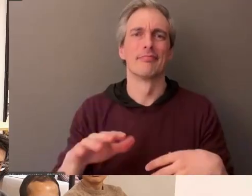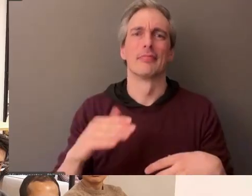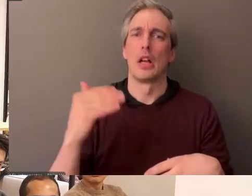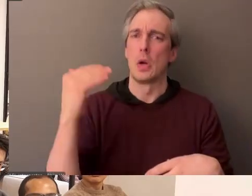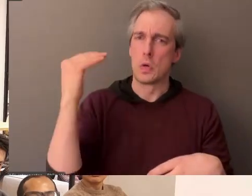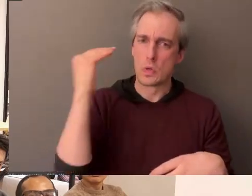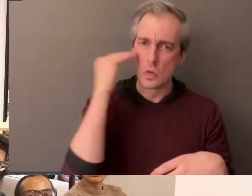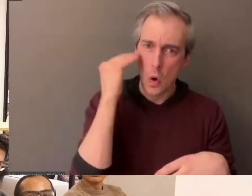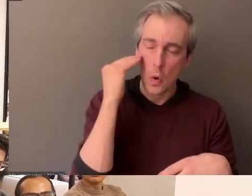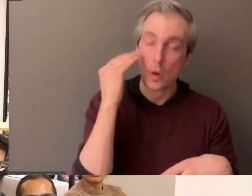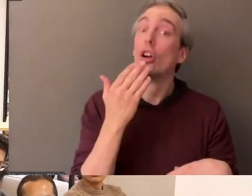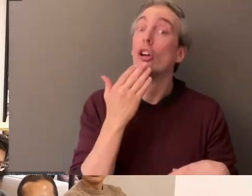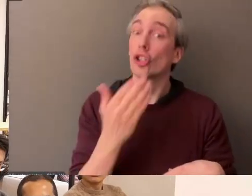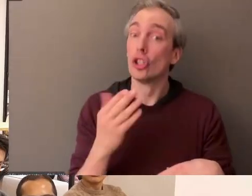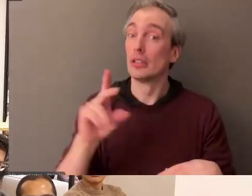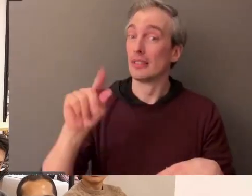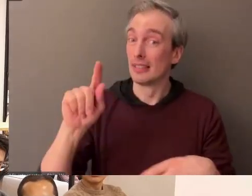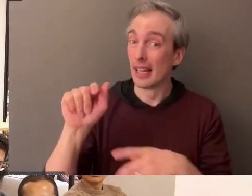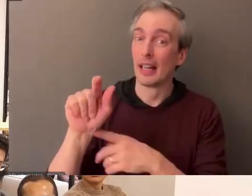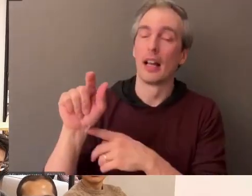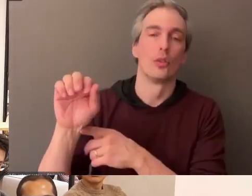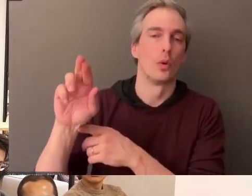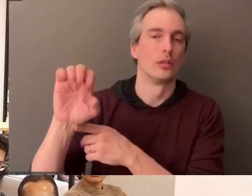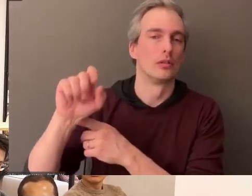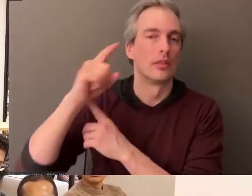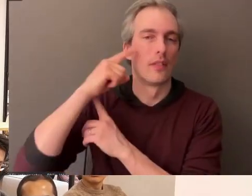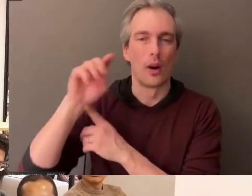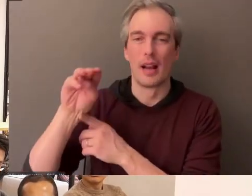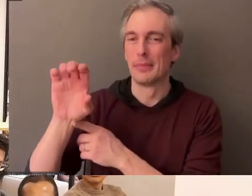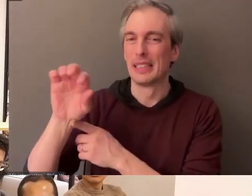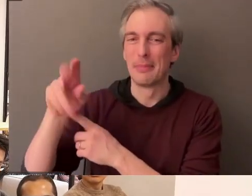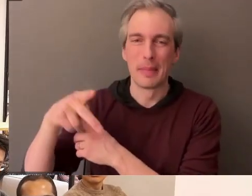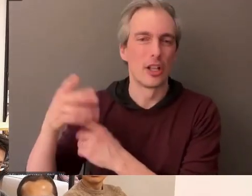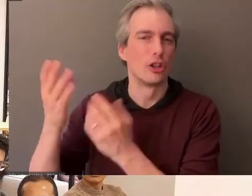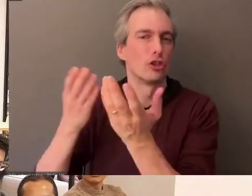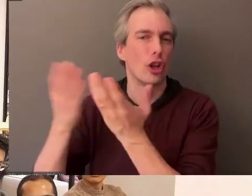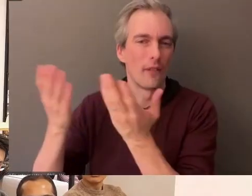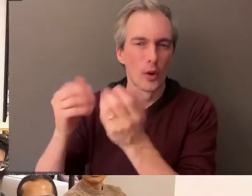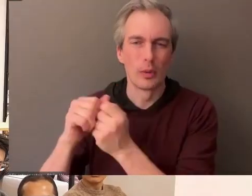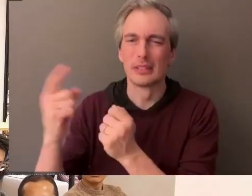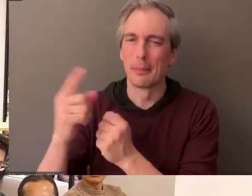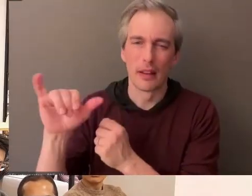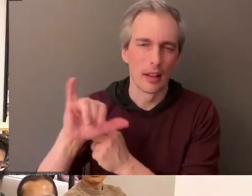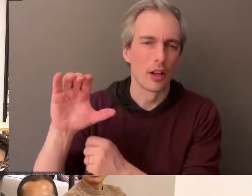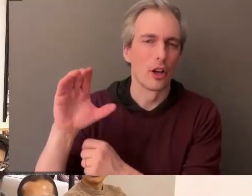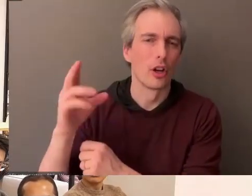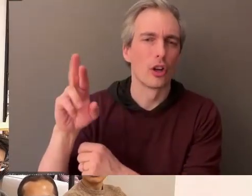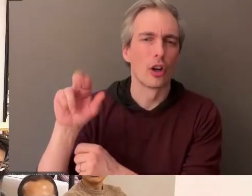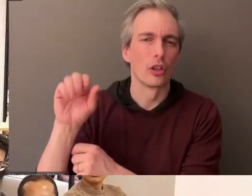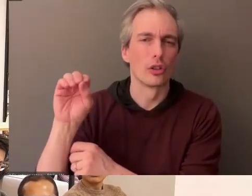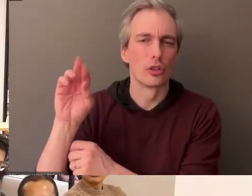With something like Cursor to assist a product manager. In defining those criteria.